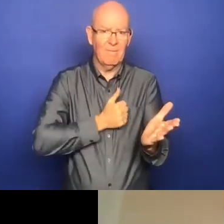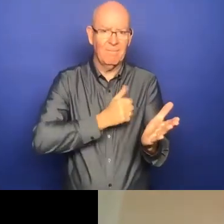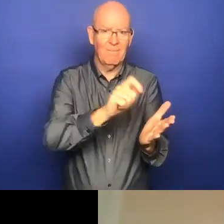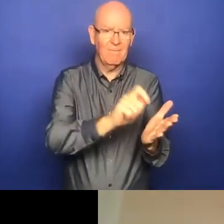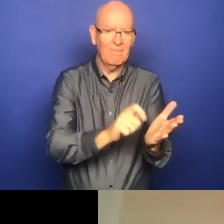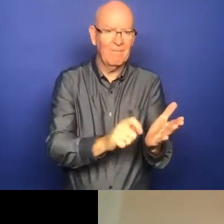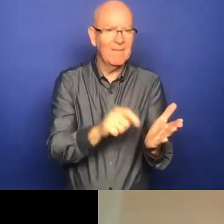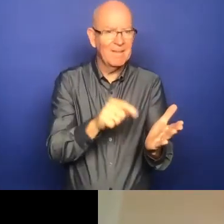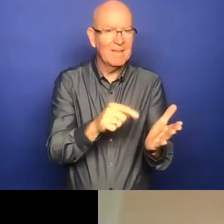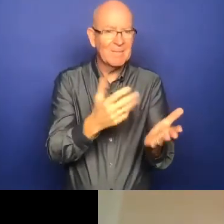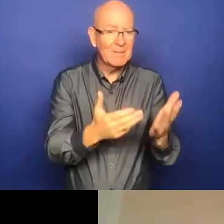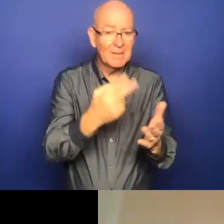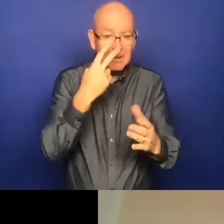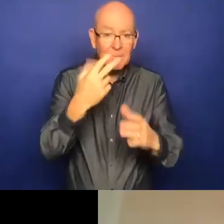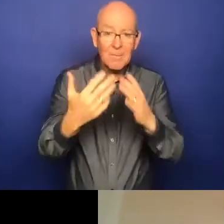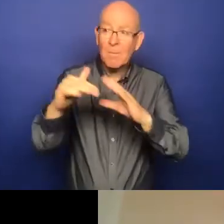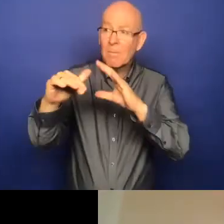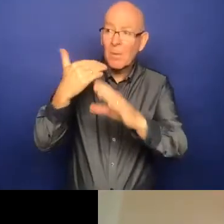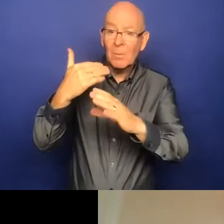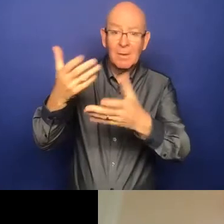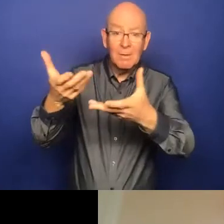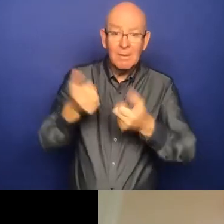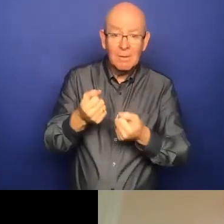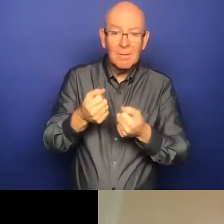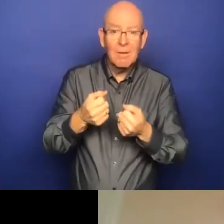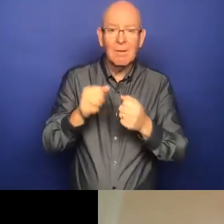question, it will send you to the next question.